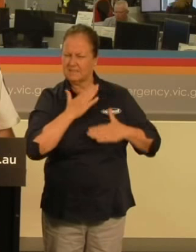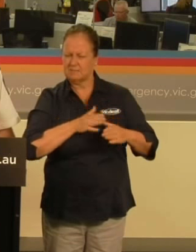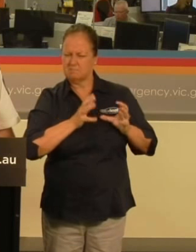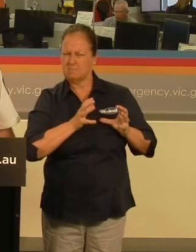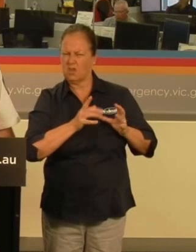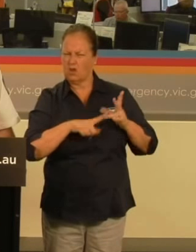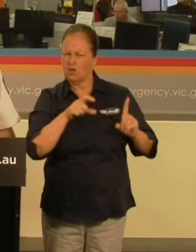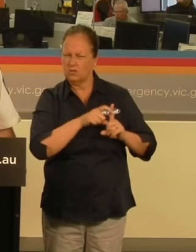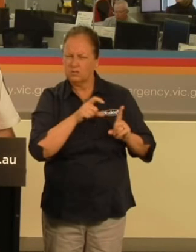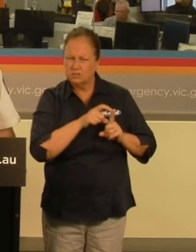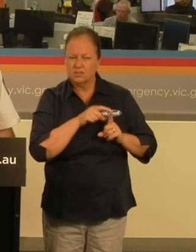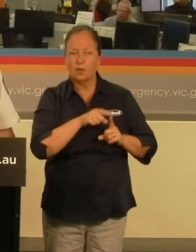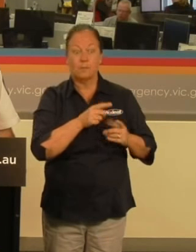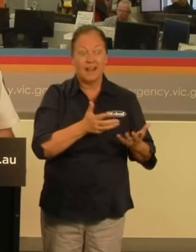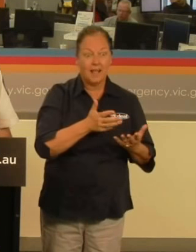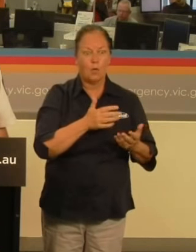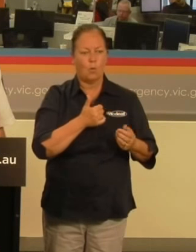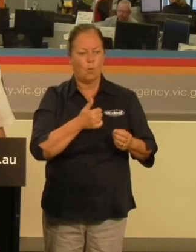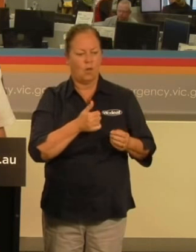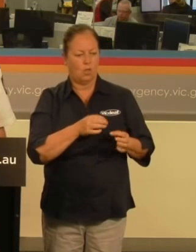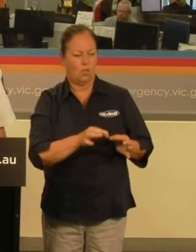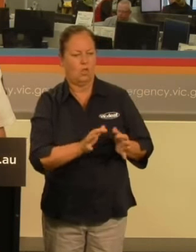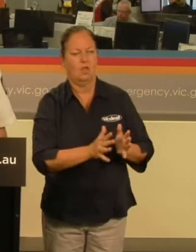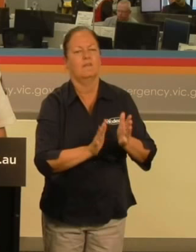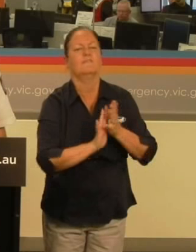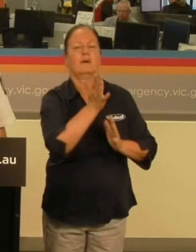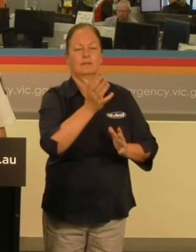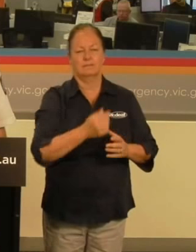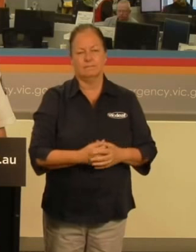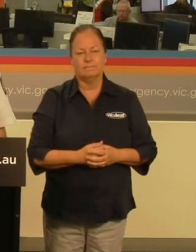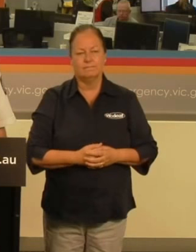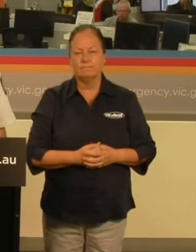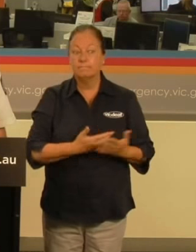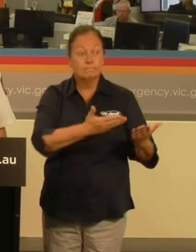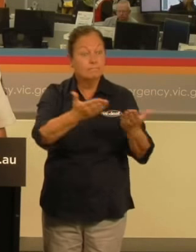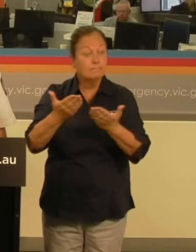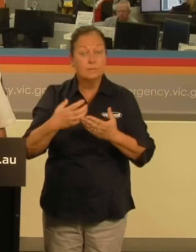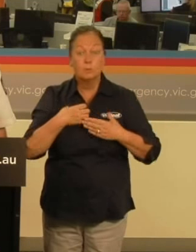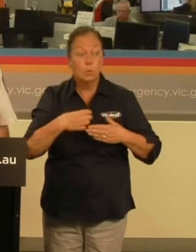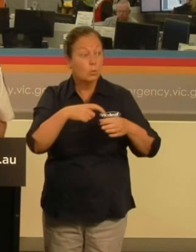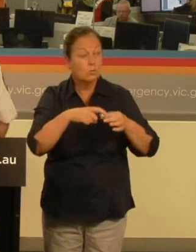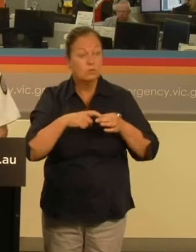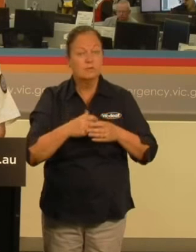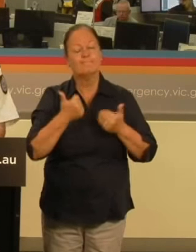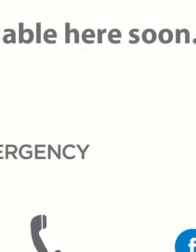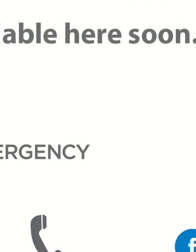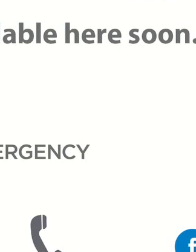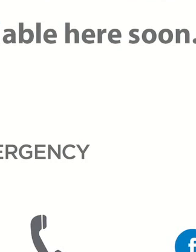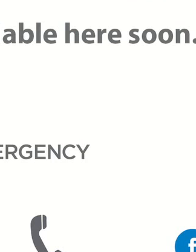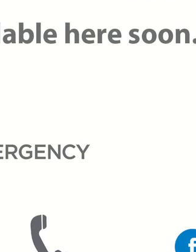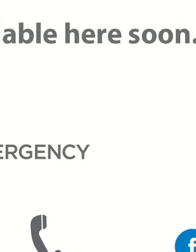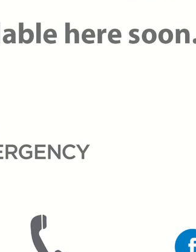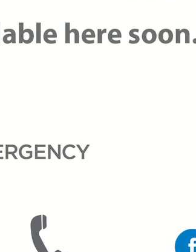and play with fire. Any others? Alright thank you